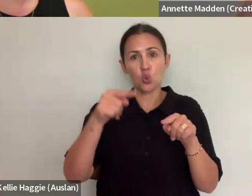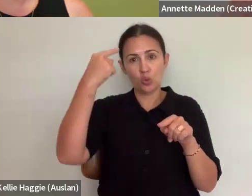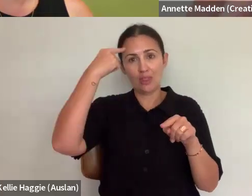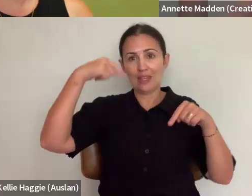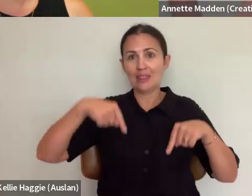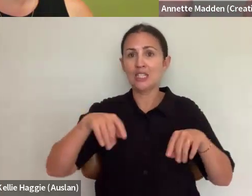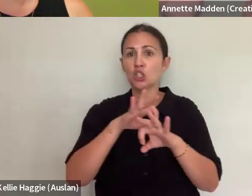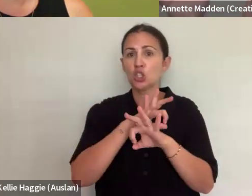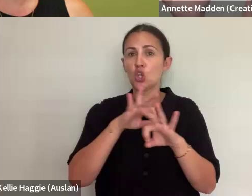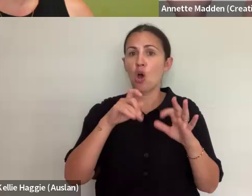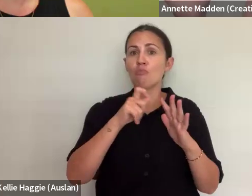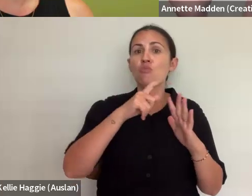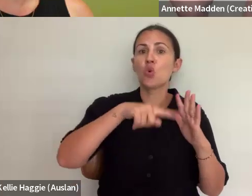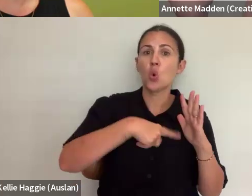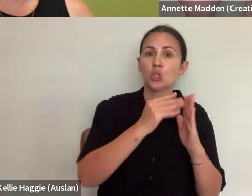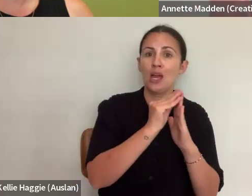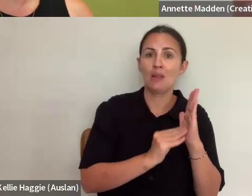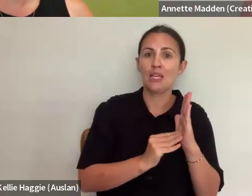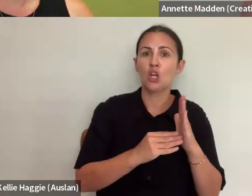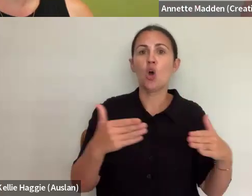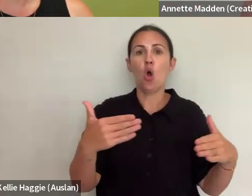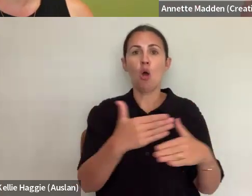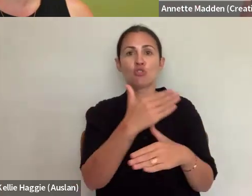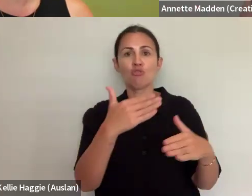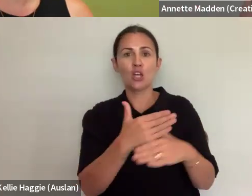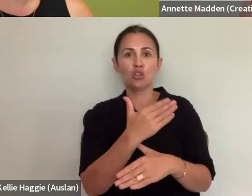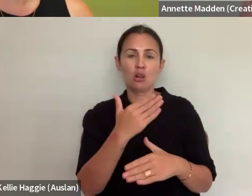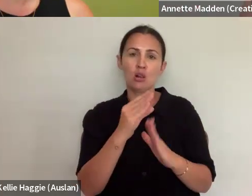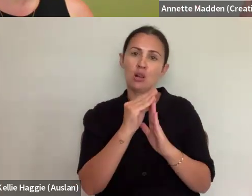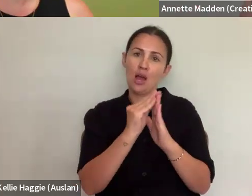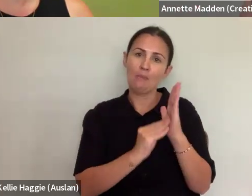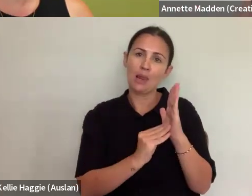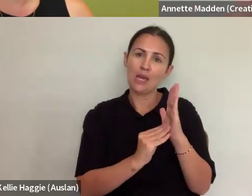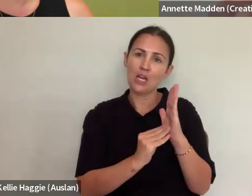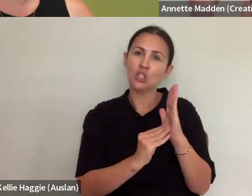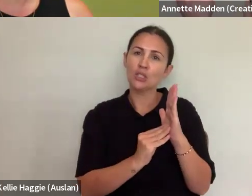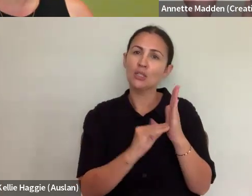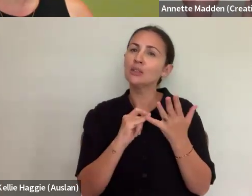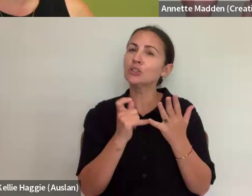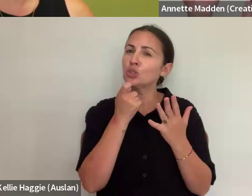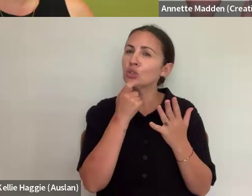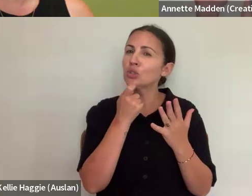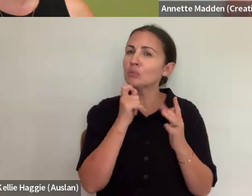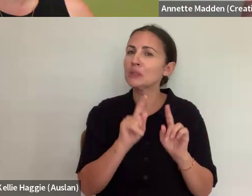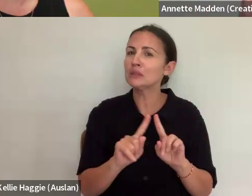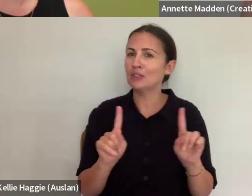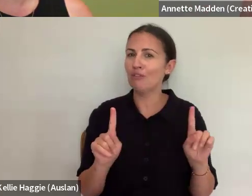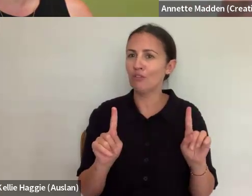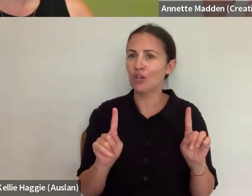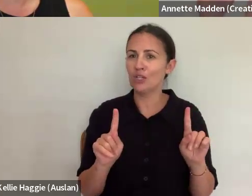travel costs et cetera. But I think it's just about trying to shift from a mentality of a